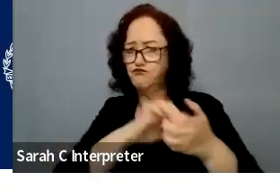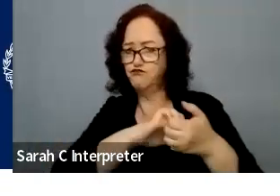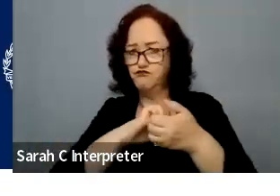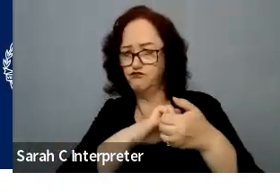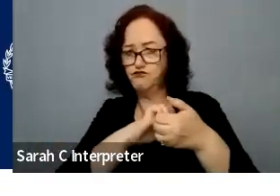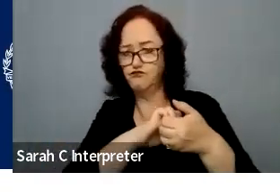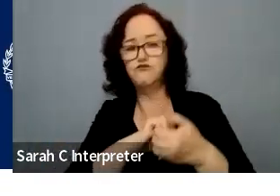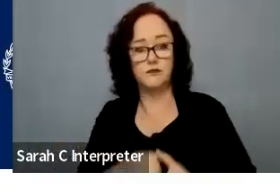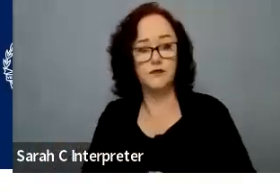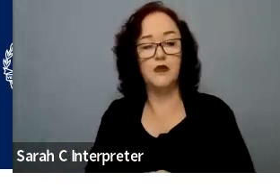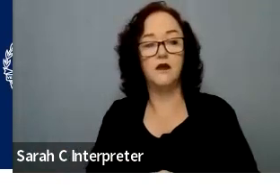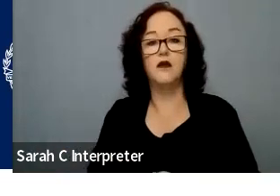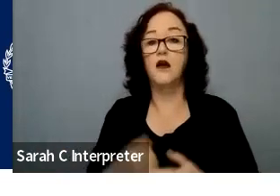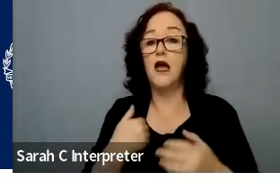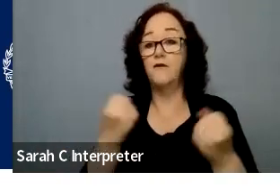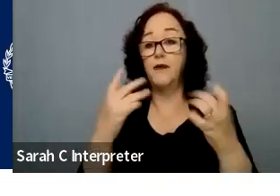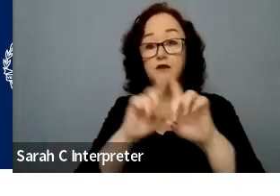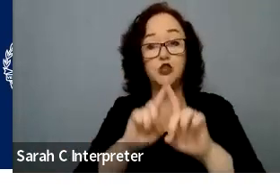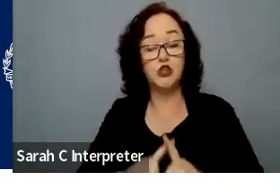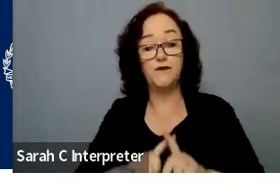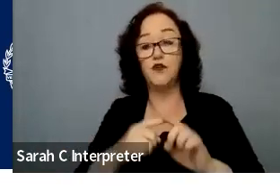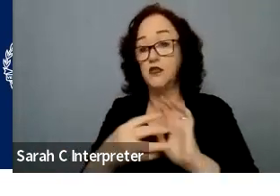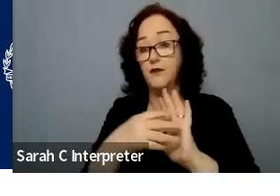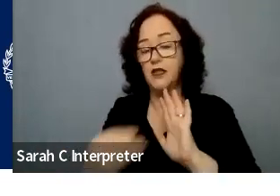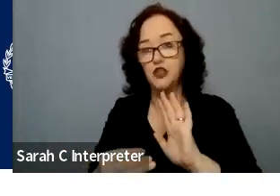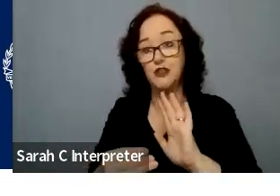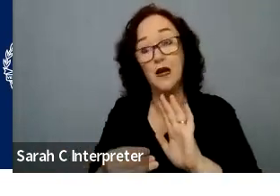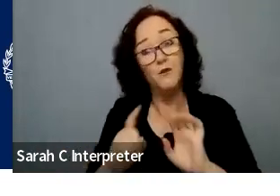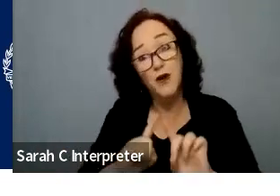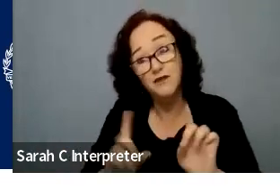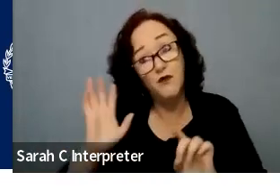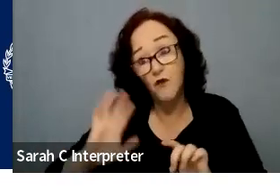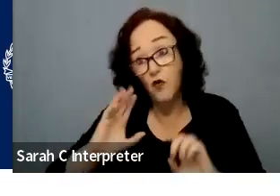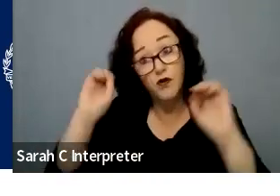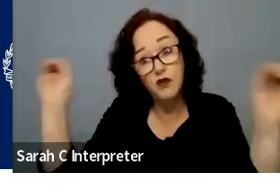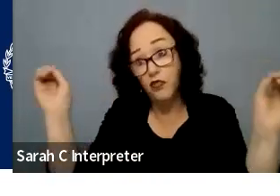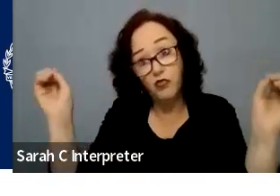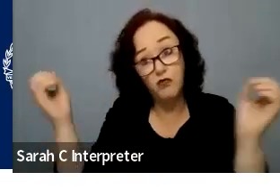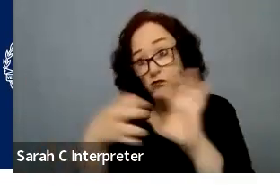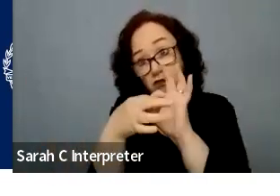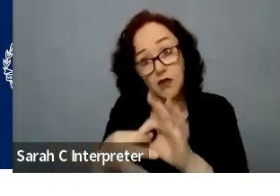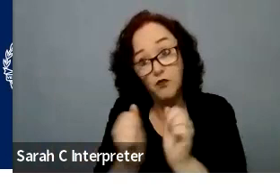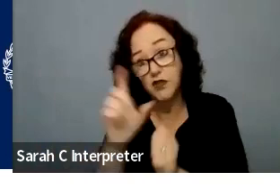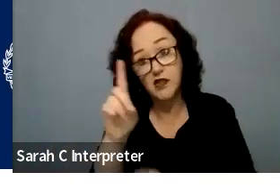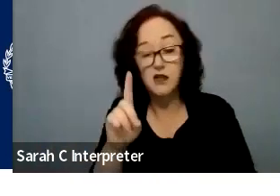virtual simulations nothing related to disability at all. Fortunately most of the faculty and